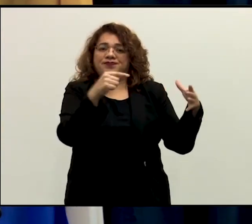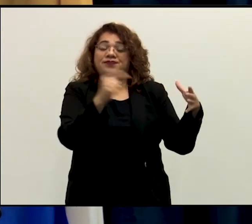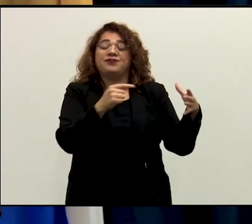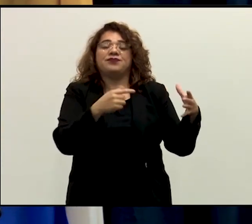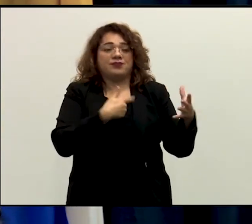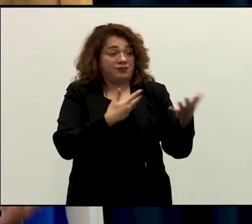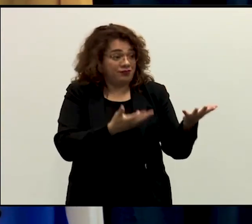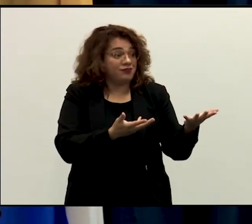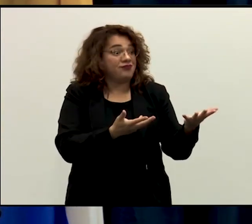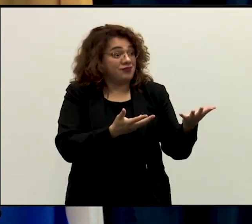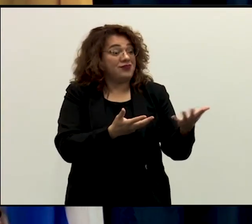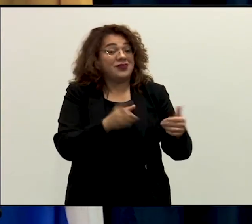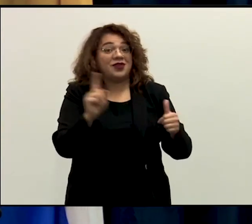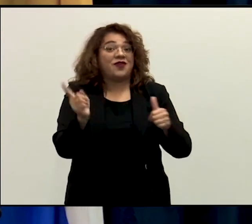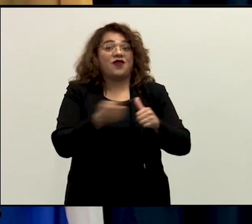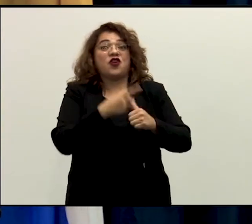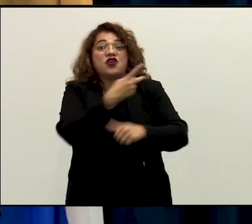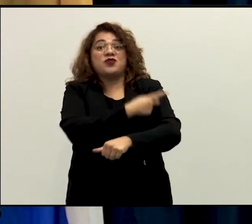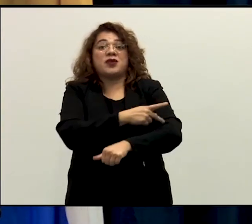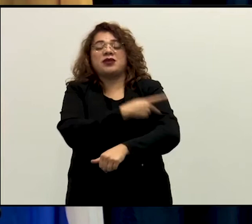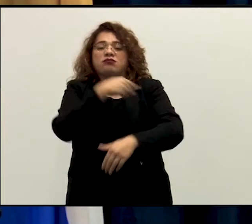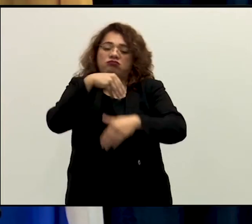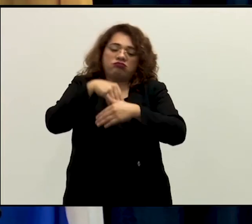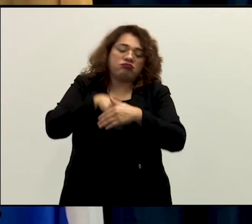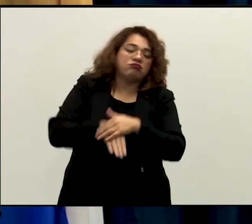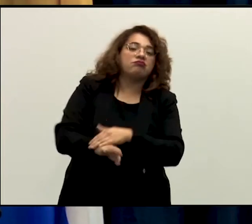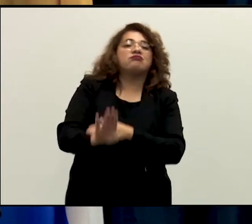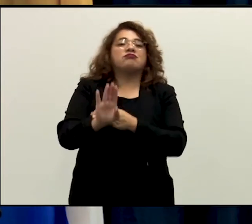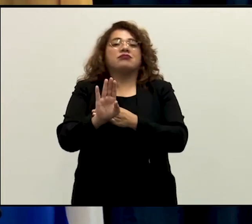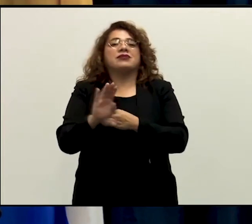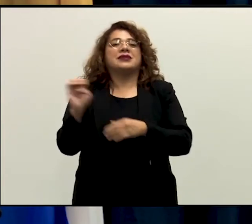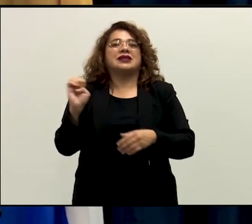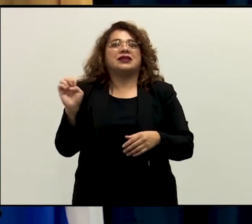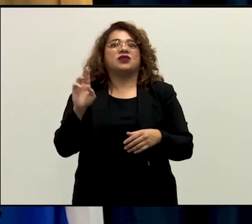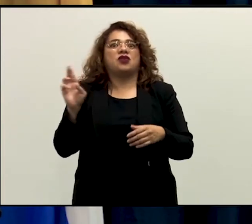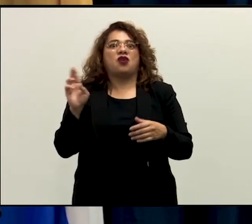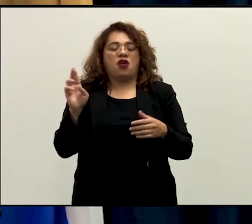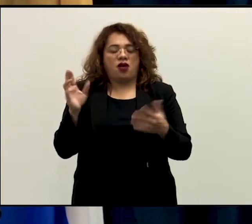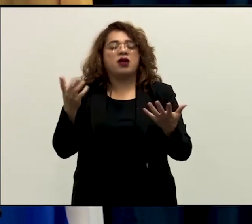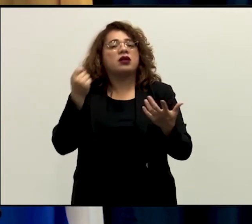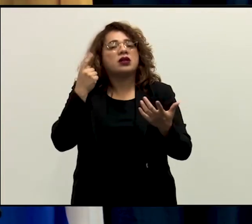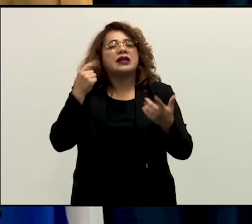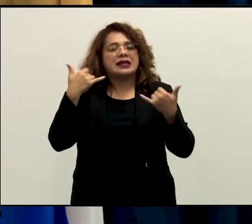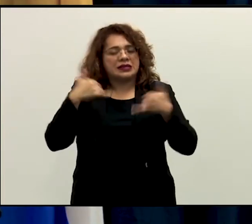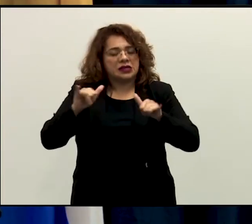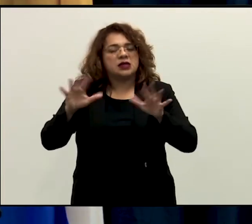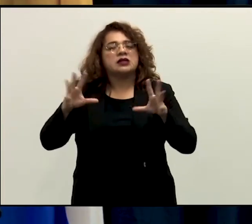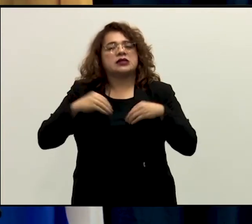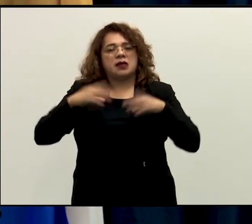about when their first patient kind of walked into the ER and they of course soon will be taking paramedic calls and others.